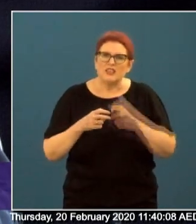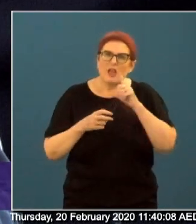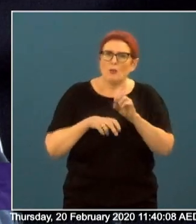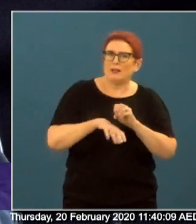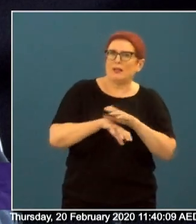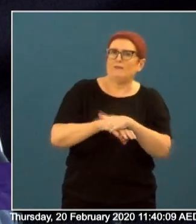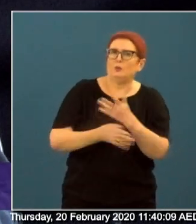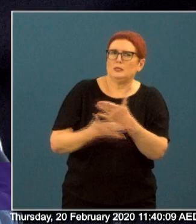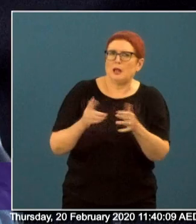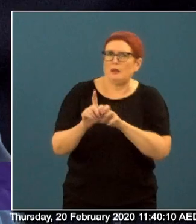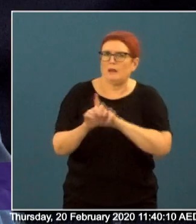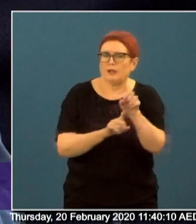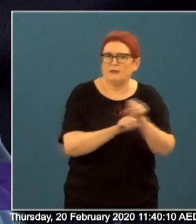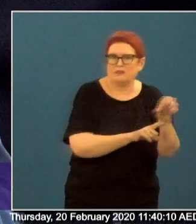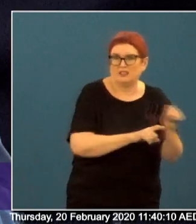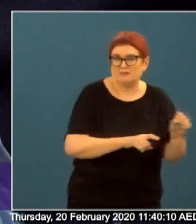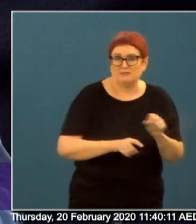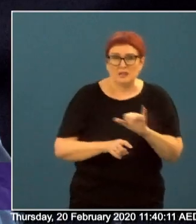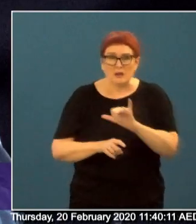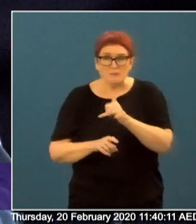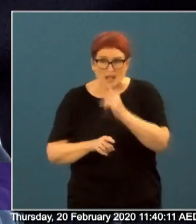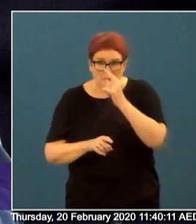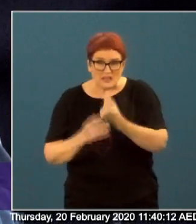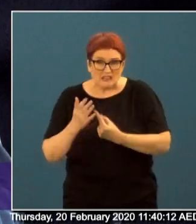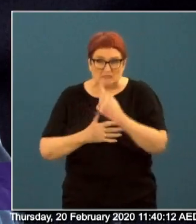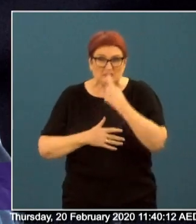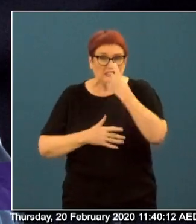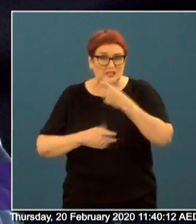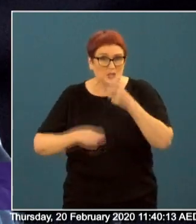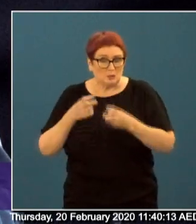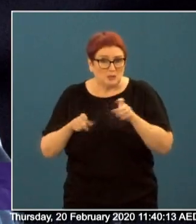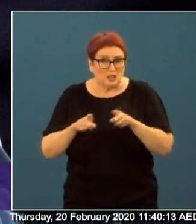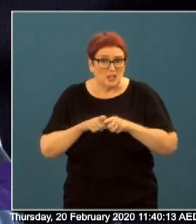And these can be ranging, anything from a very serious condition, such ischaemic heart disease,